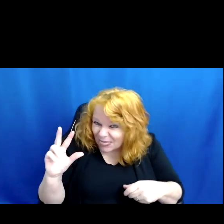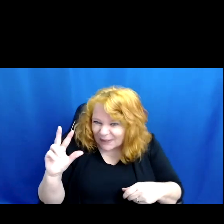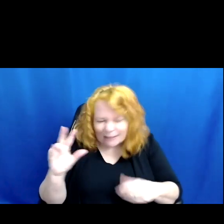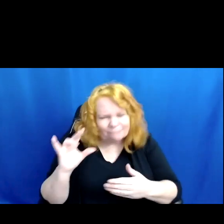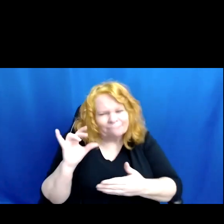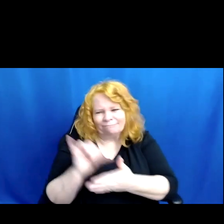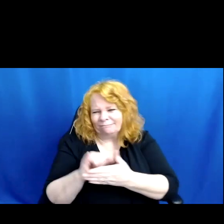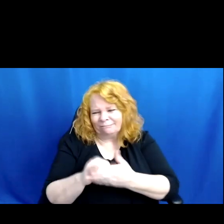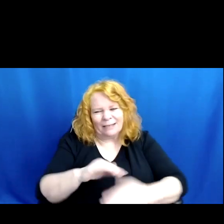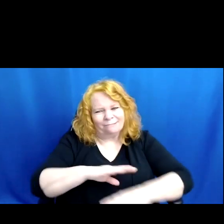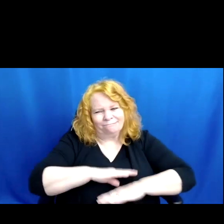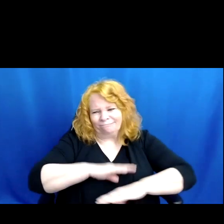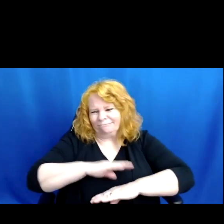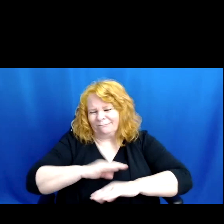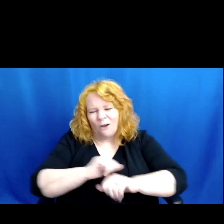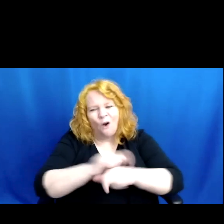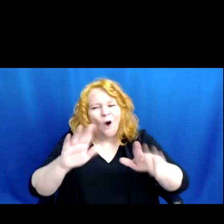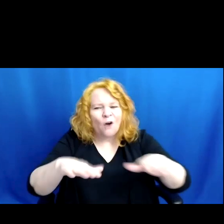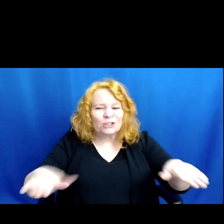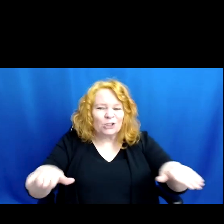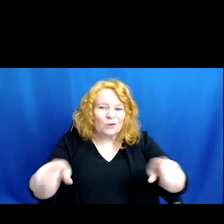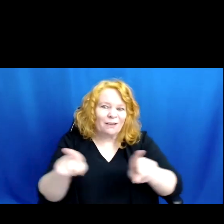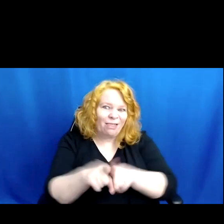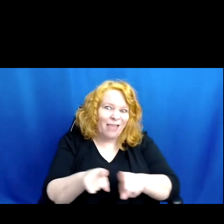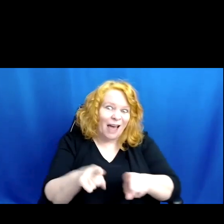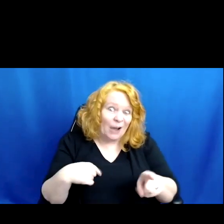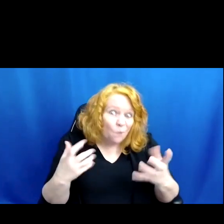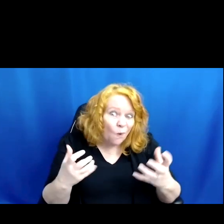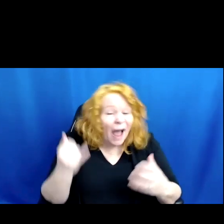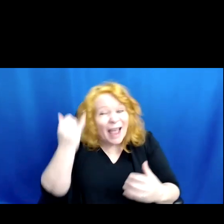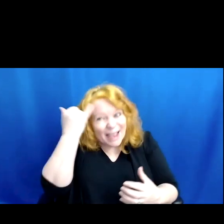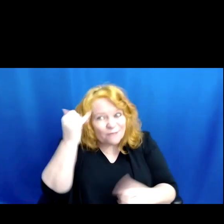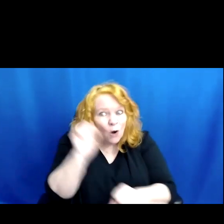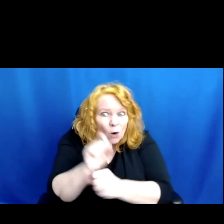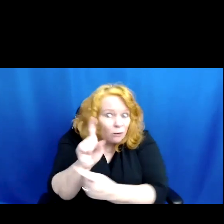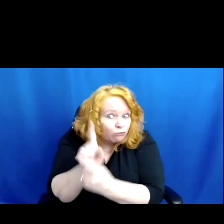of every single child in a way I would do if I was working with them face to face, that